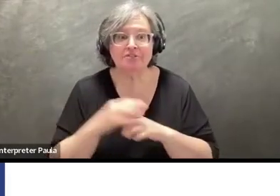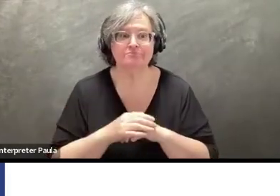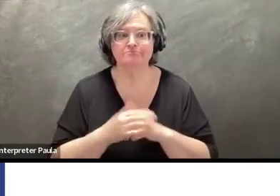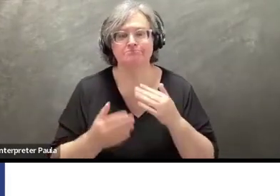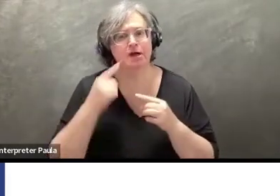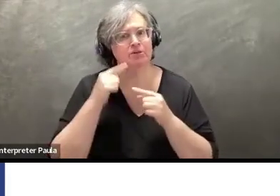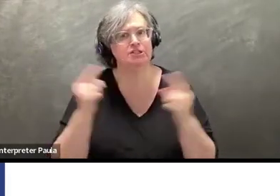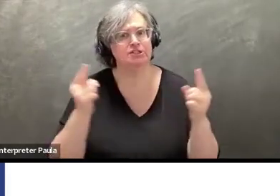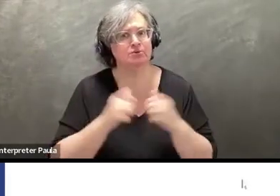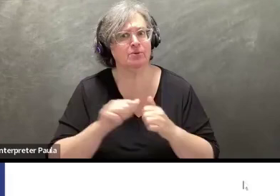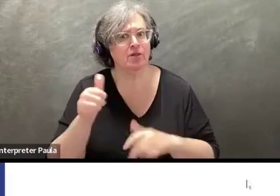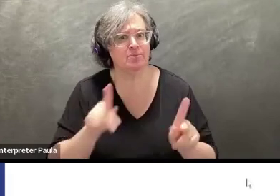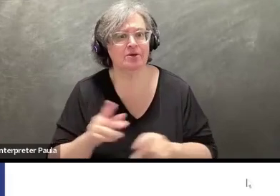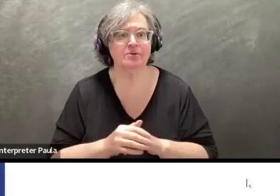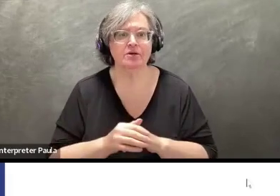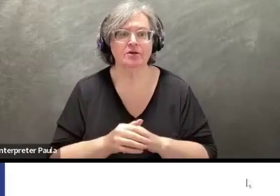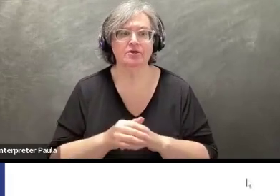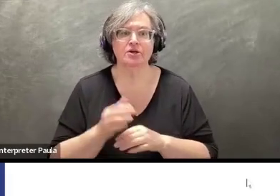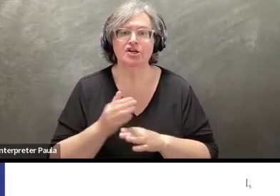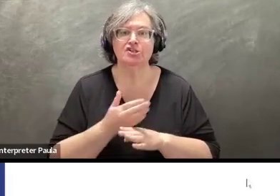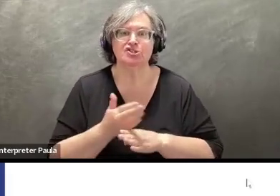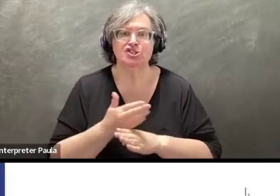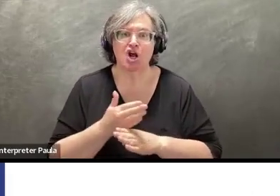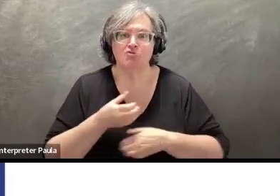others, share something personal, feel like you are